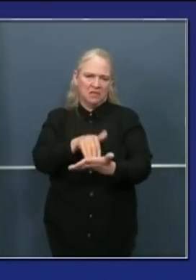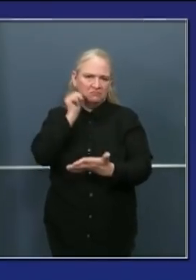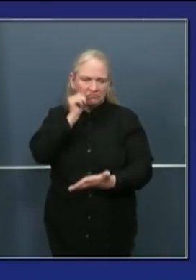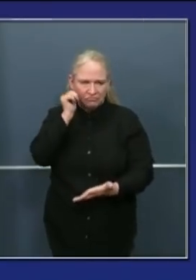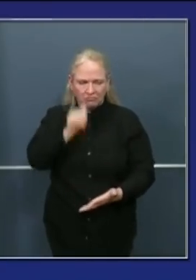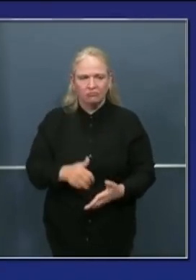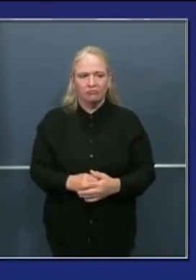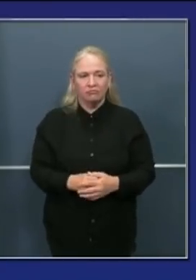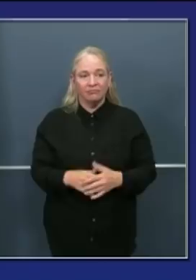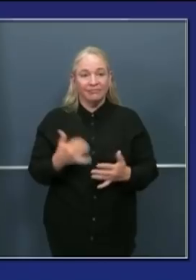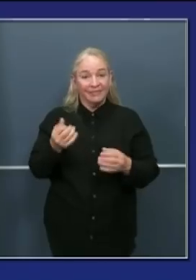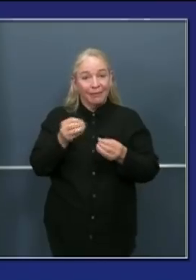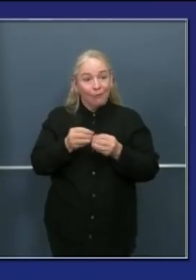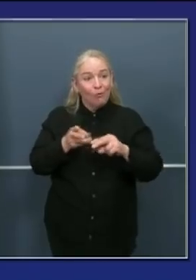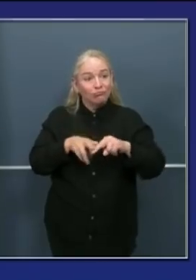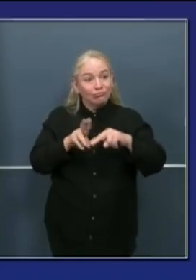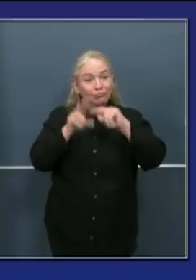IN FACT, WE TESTED 127,000